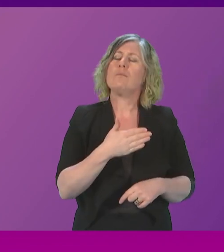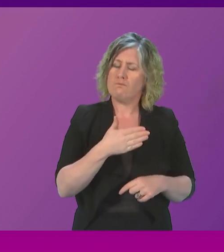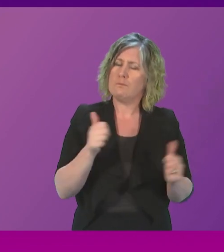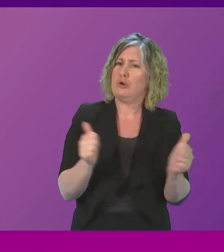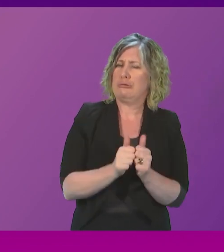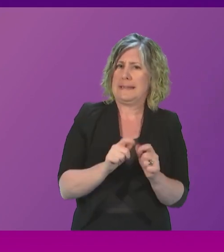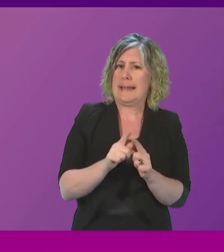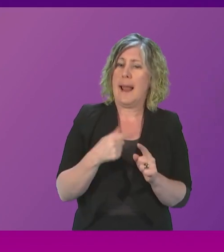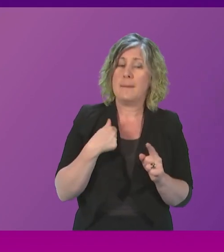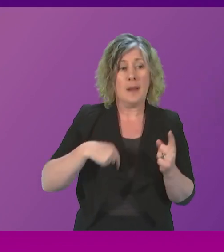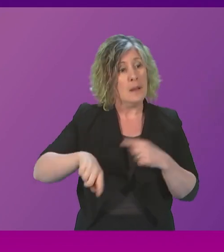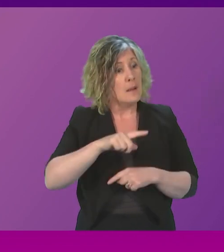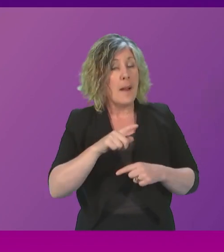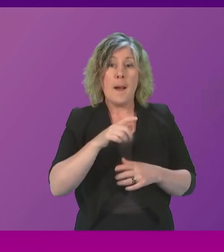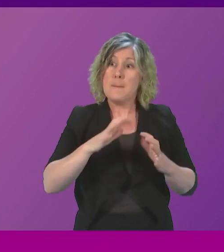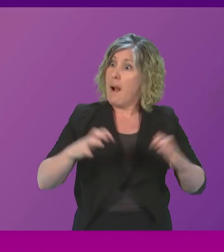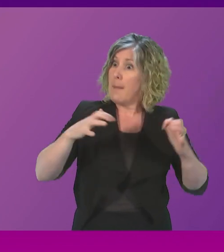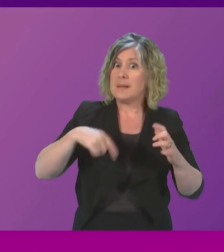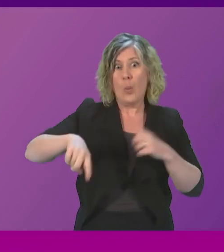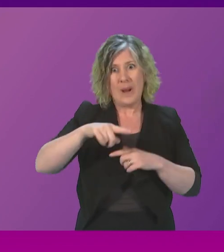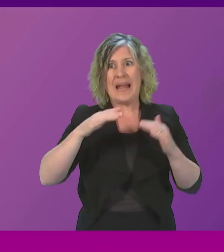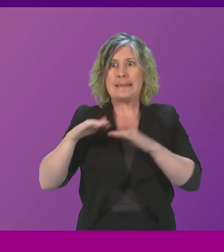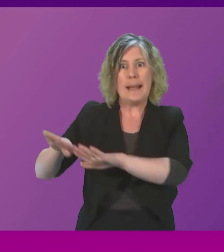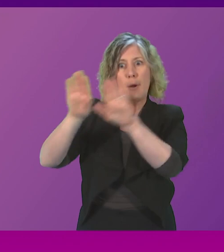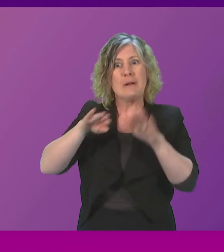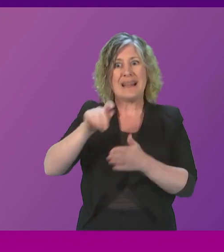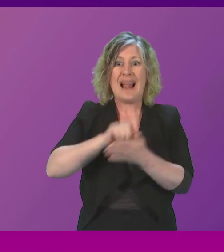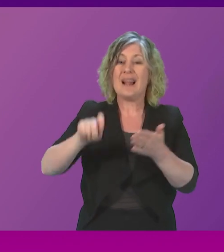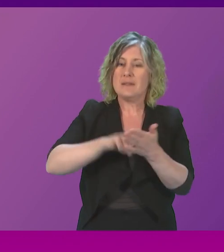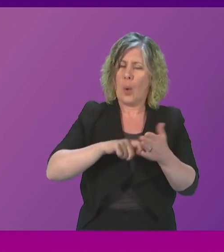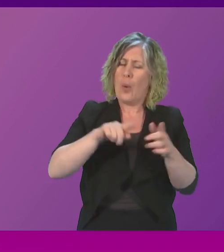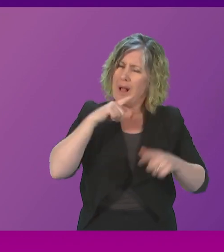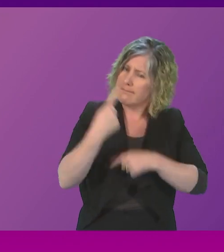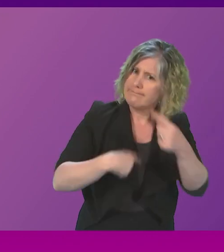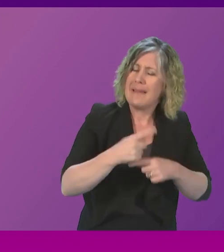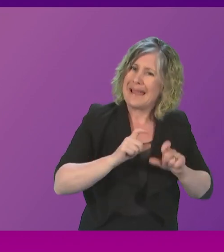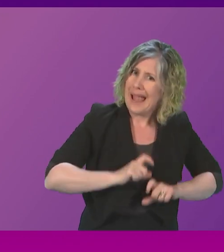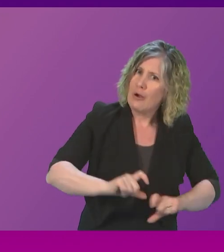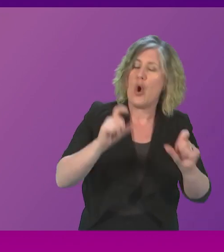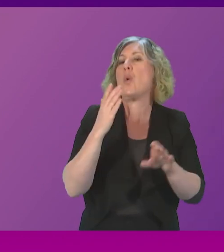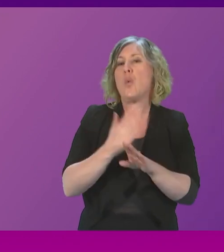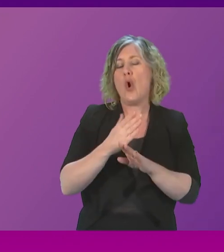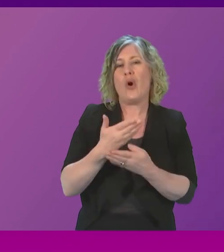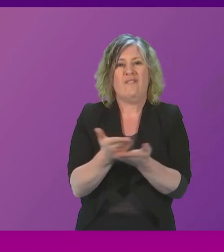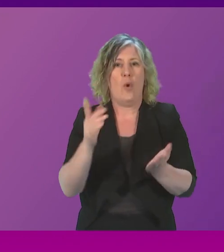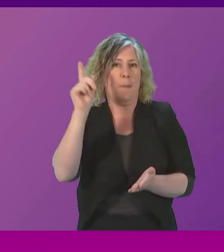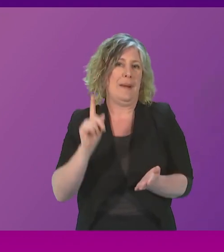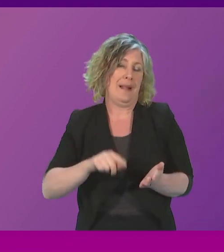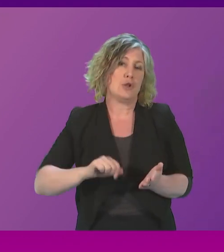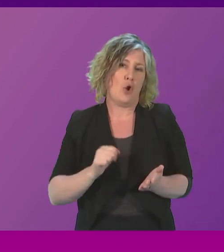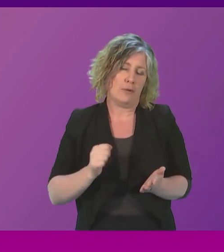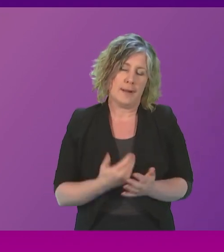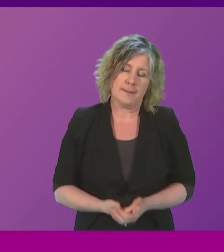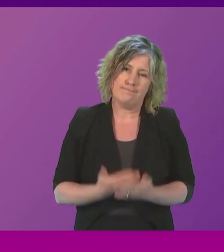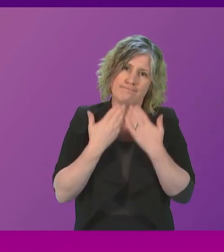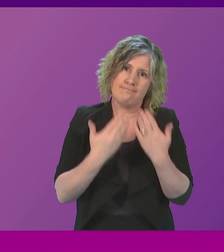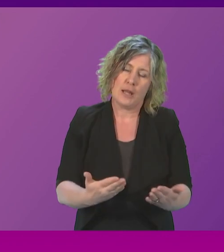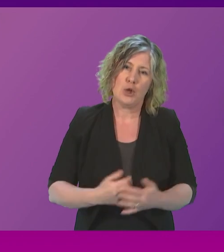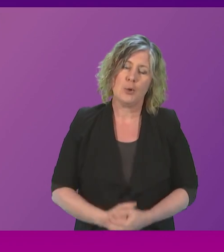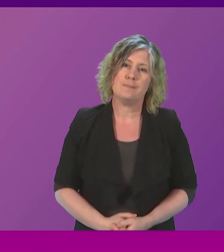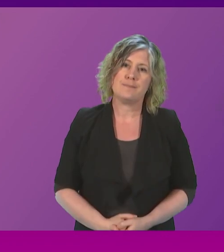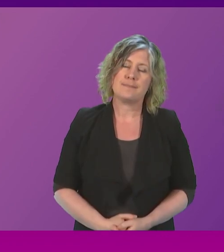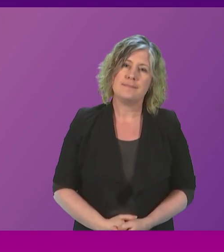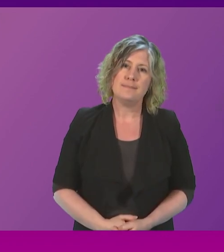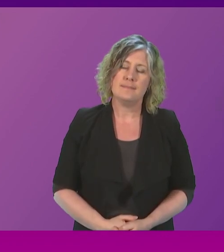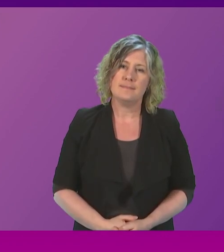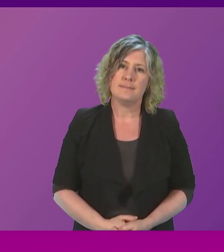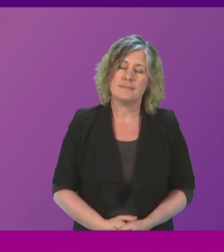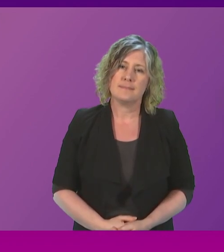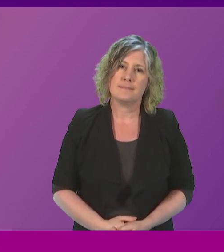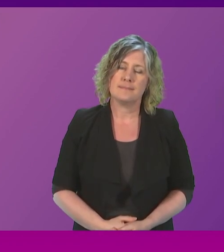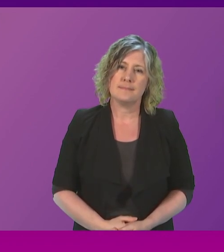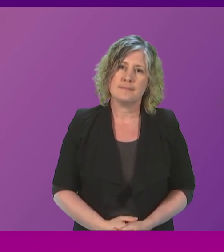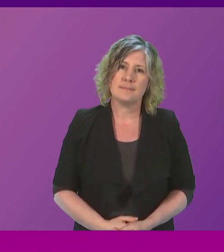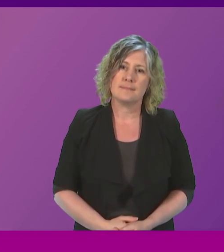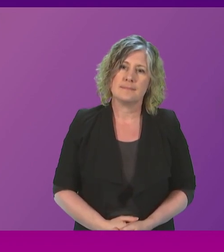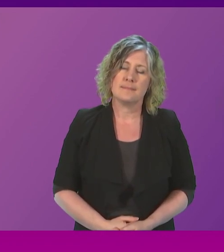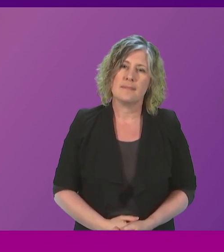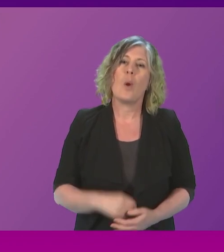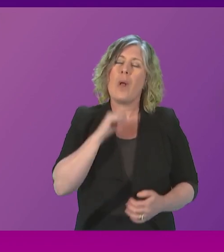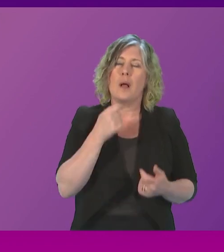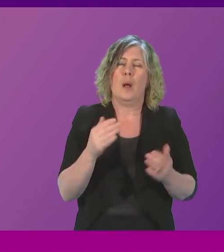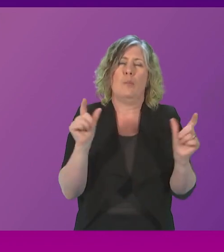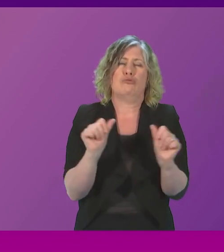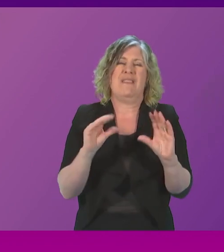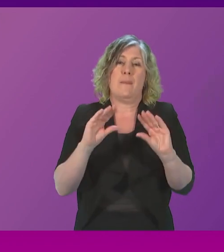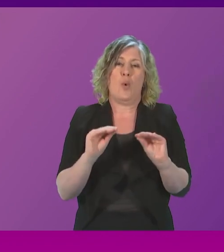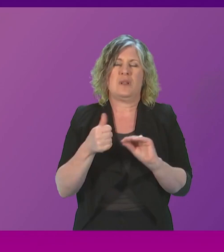Parliament will continue to do its vital work on behalf of the people of Scotland.